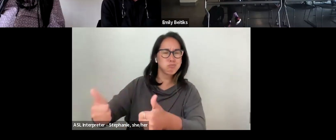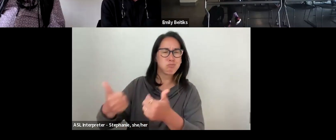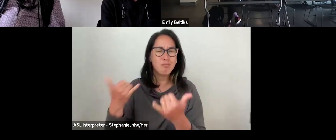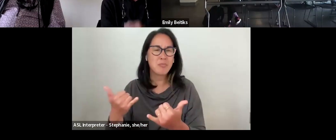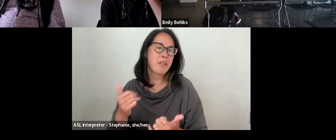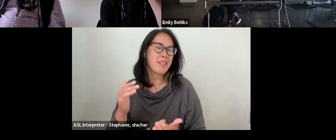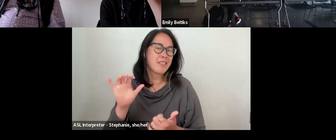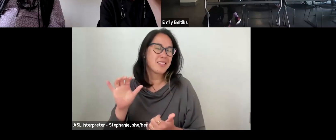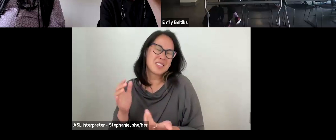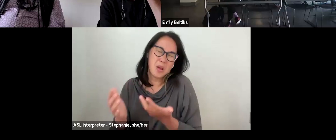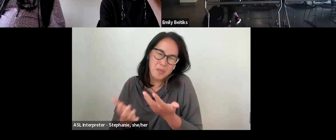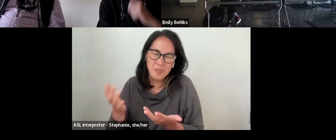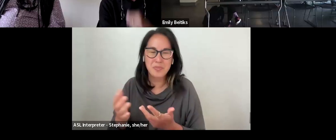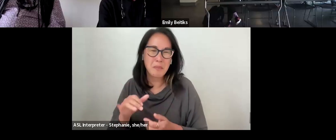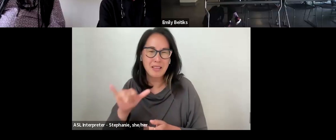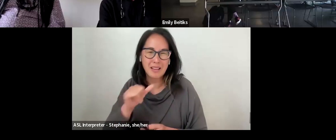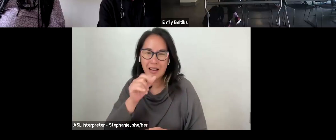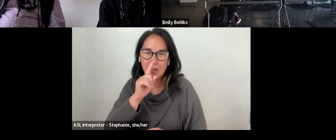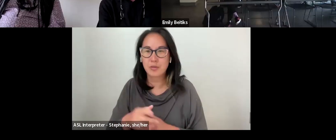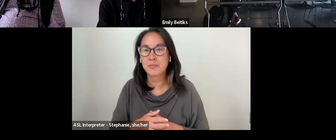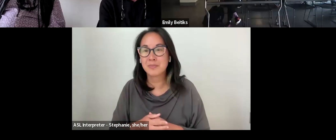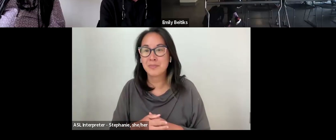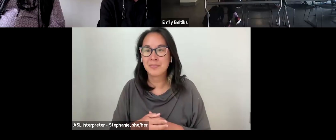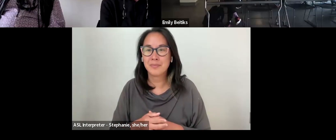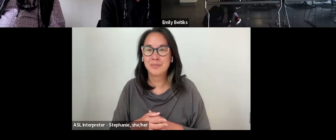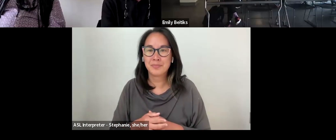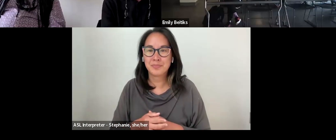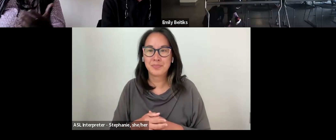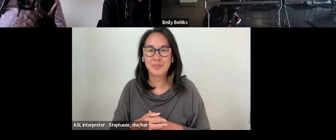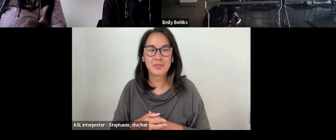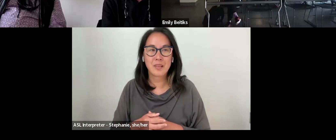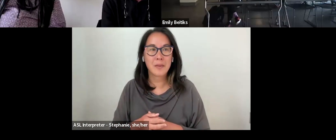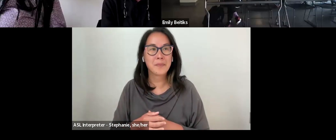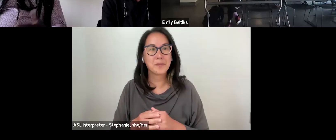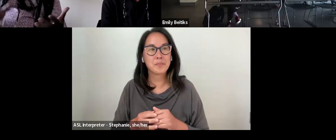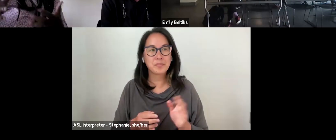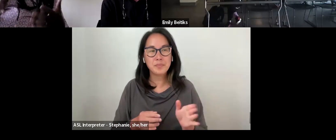Yeah, so it takes me to sort of a framing, and maybe if I can use this as a way of sort